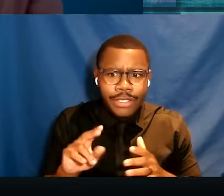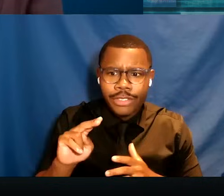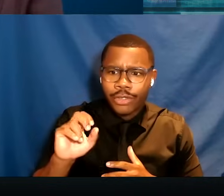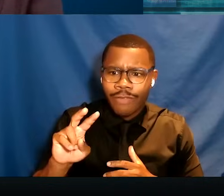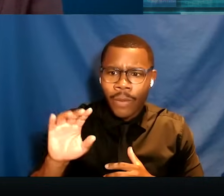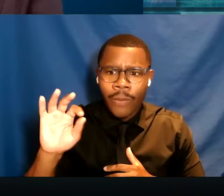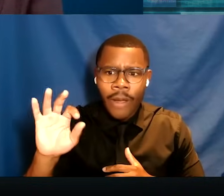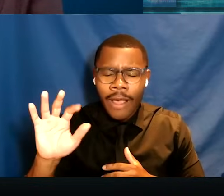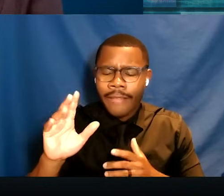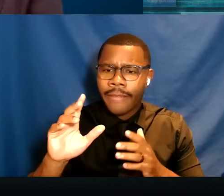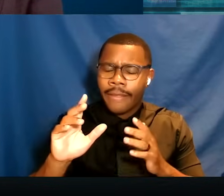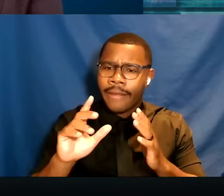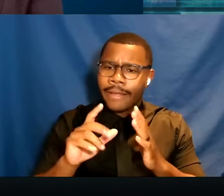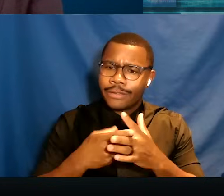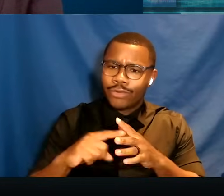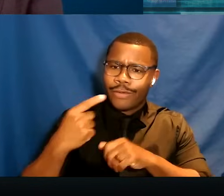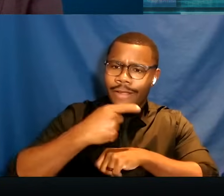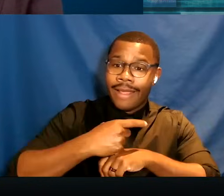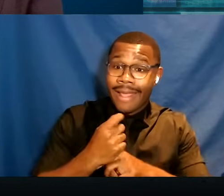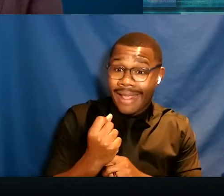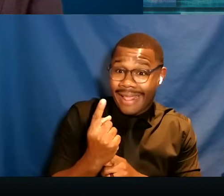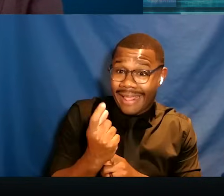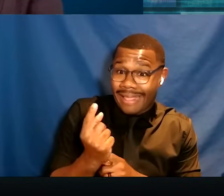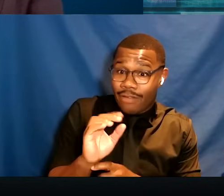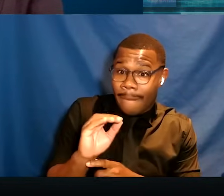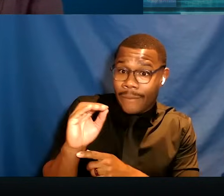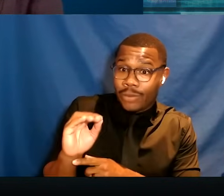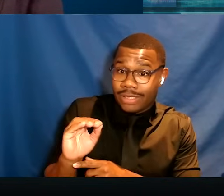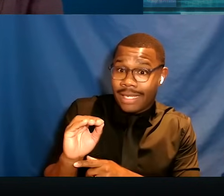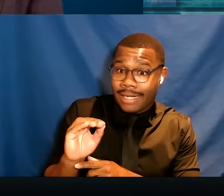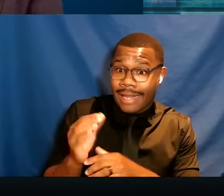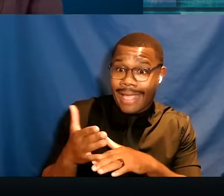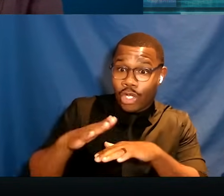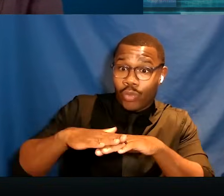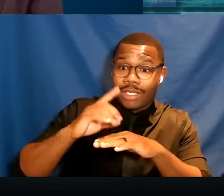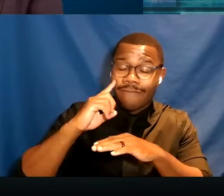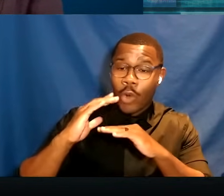an 11% increase in minimums right away. And within the first year, by next July,